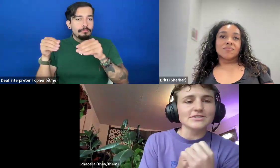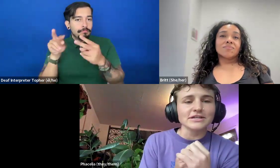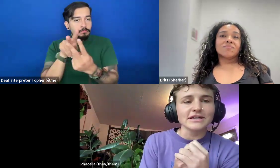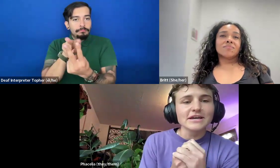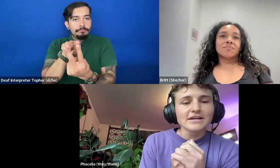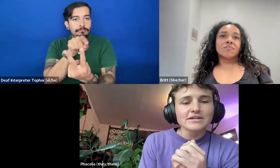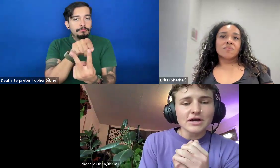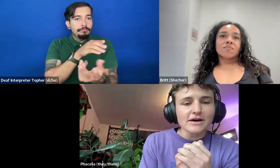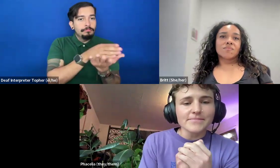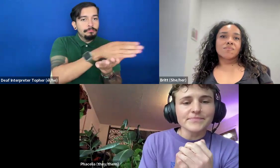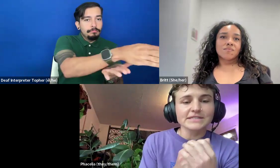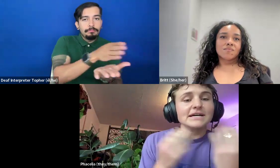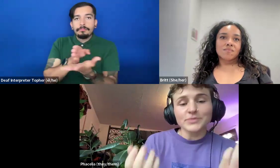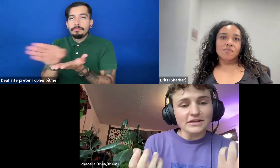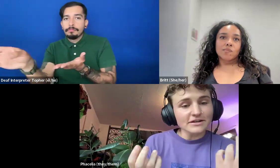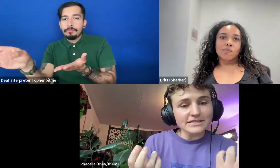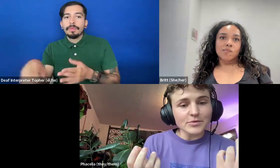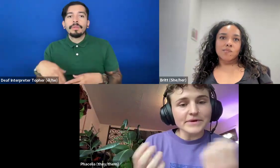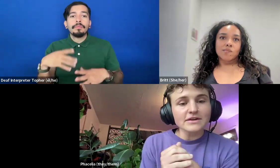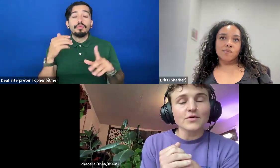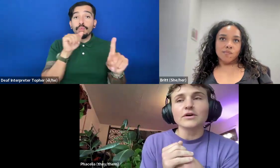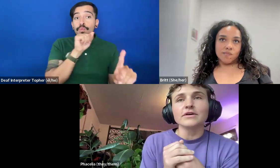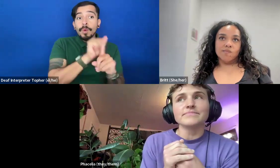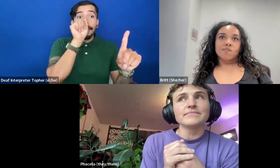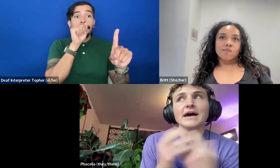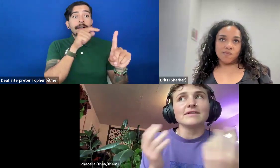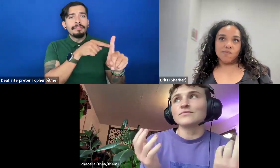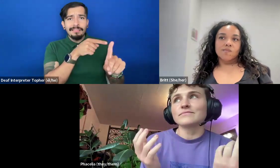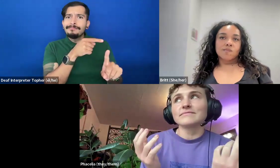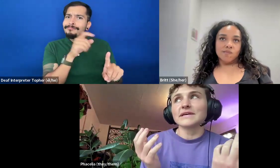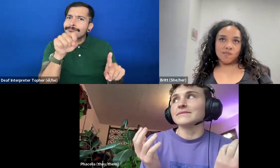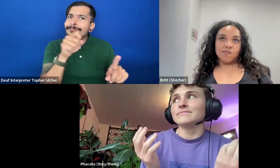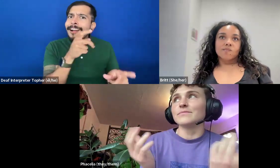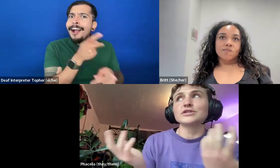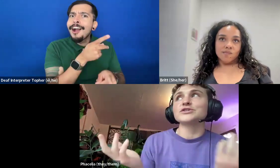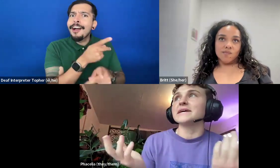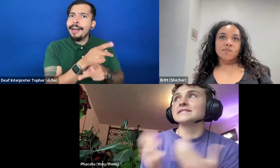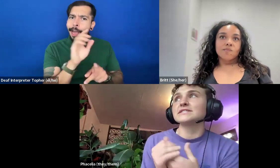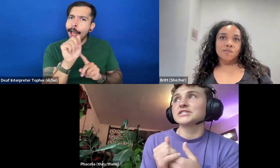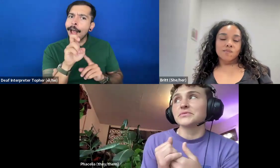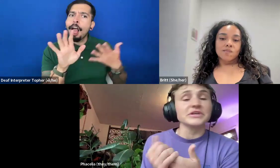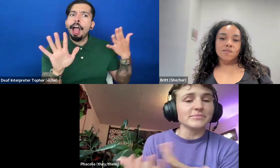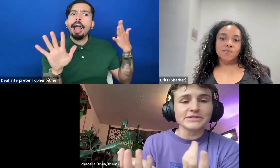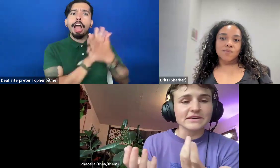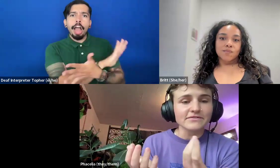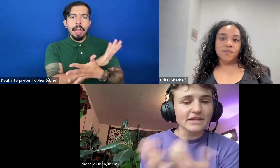but it's actually, um, exacerbating their disablement. Or at, in more extreme cases, just like really abusive